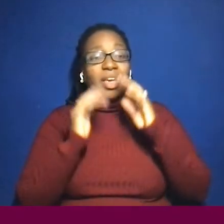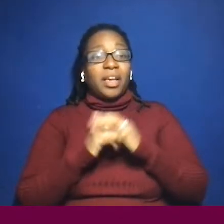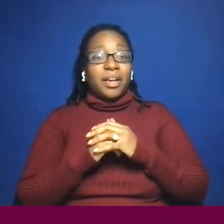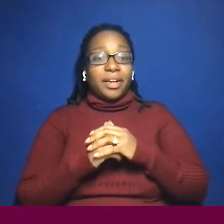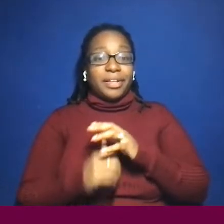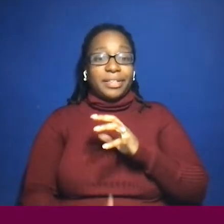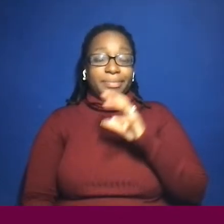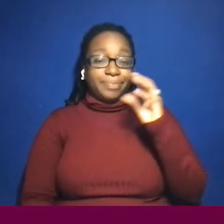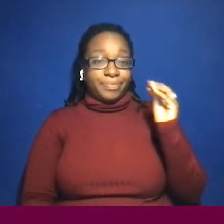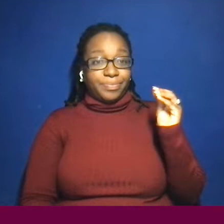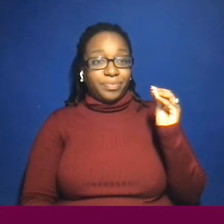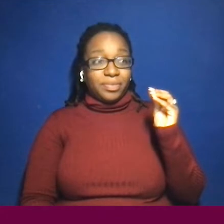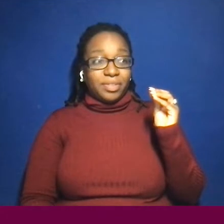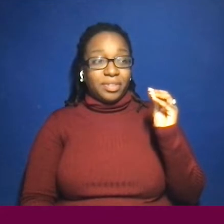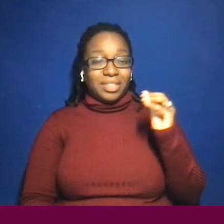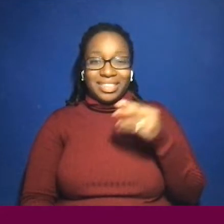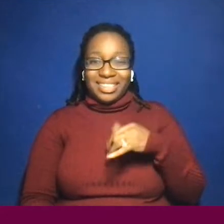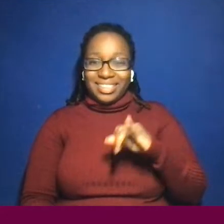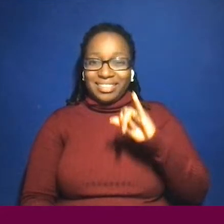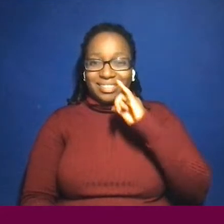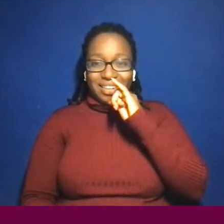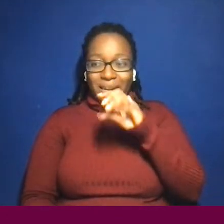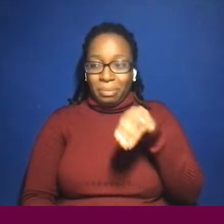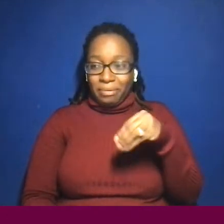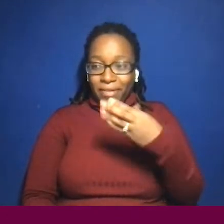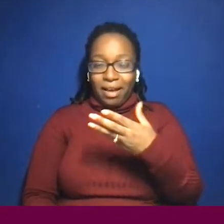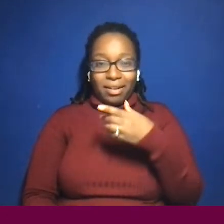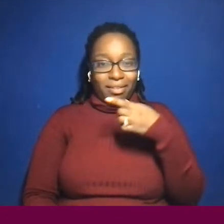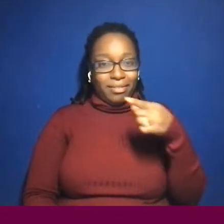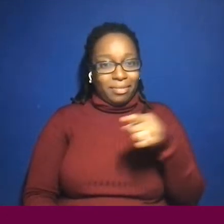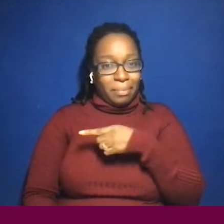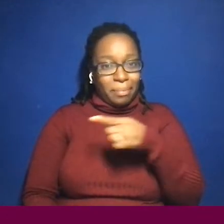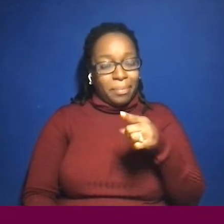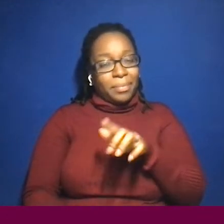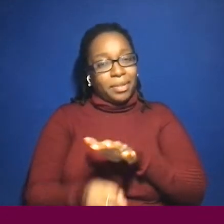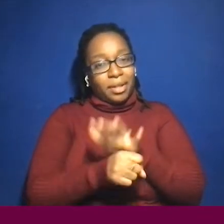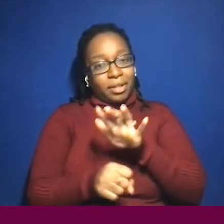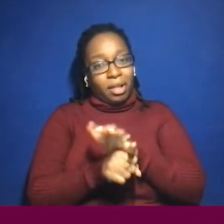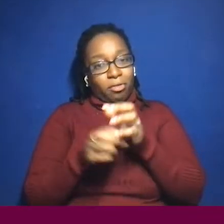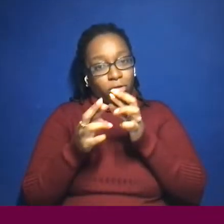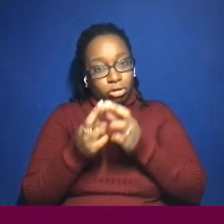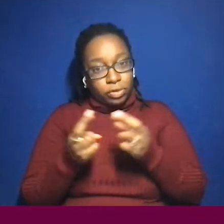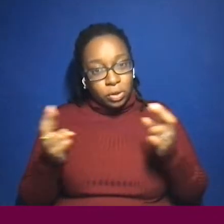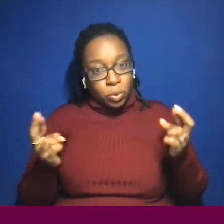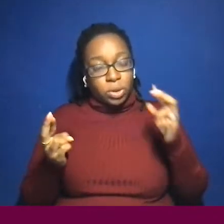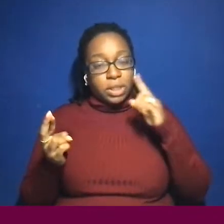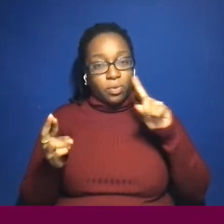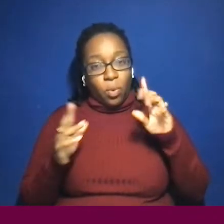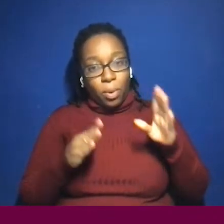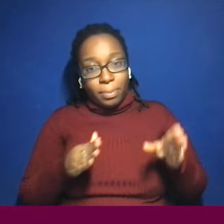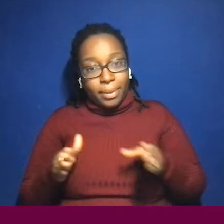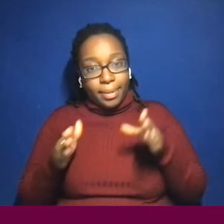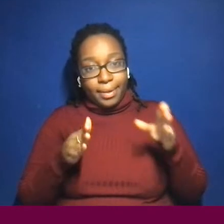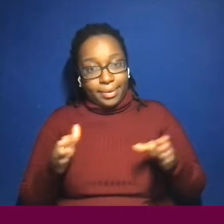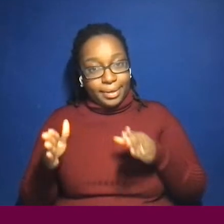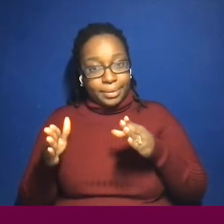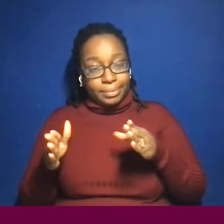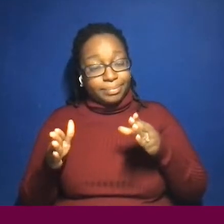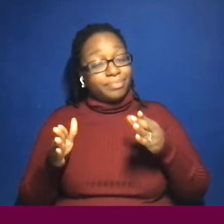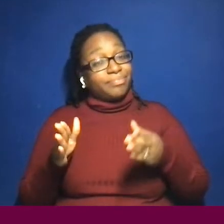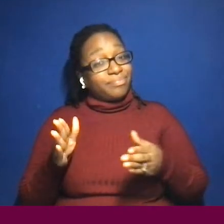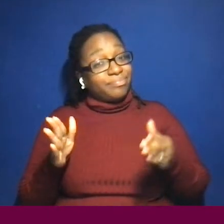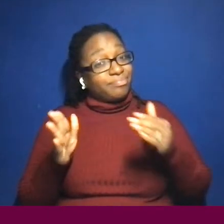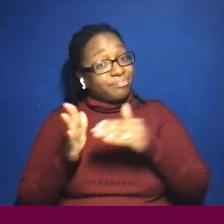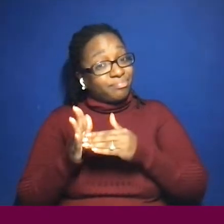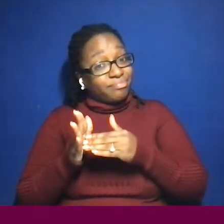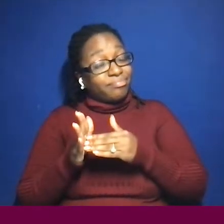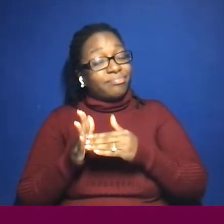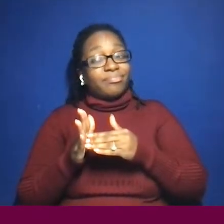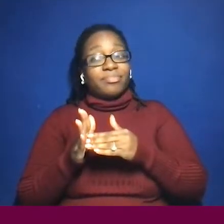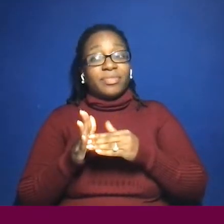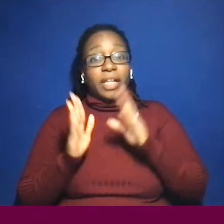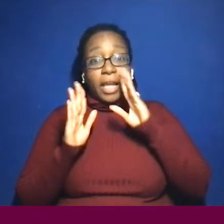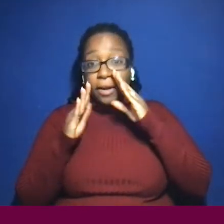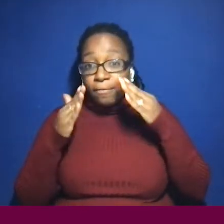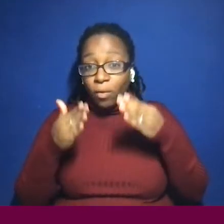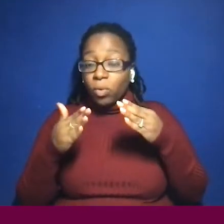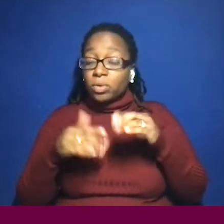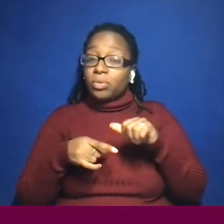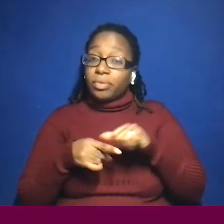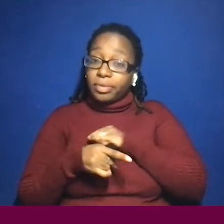not given the resources to do the planning, and as you said, focusing on exercises, focusing on